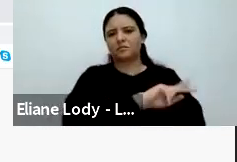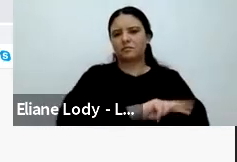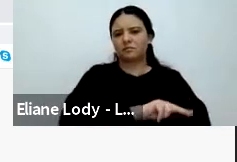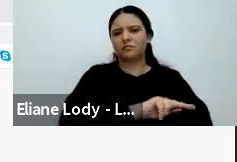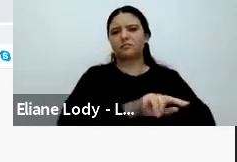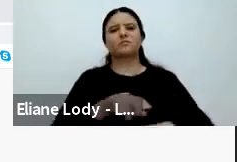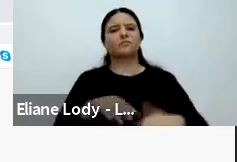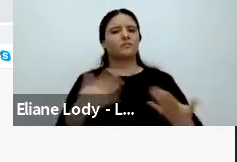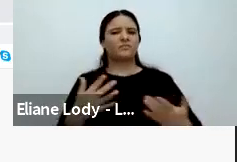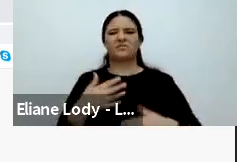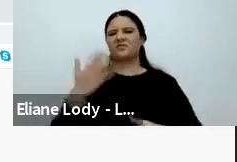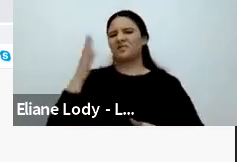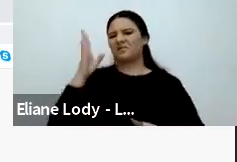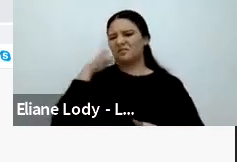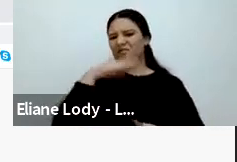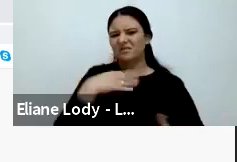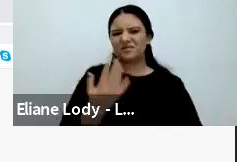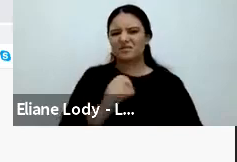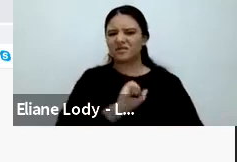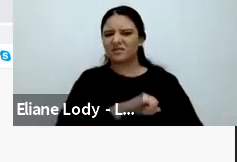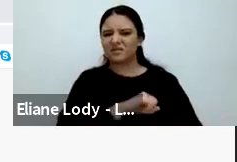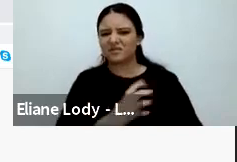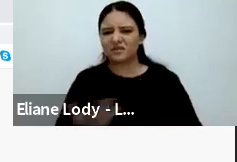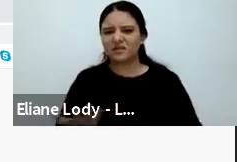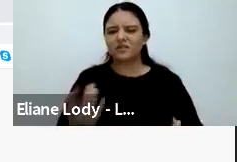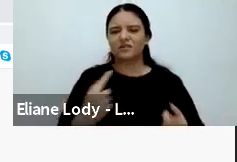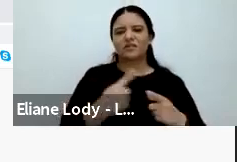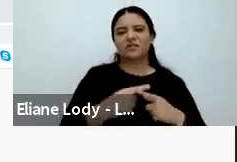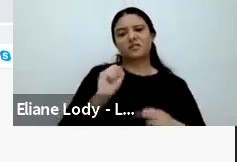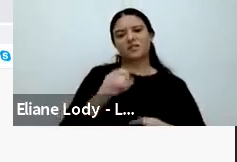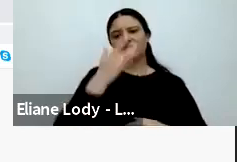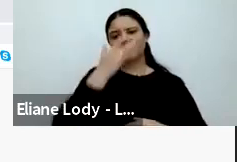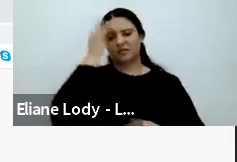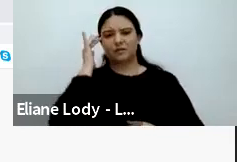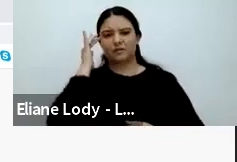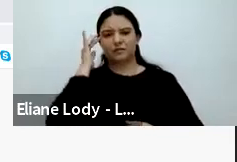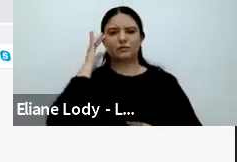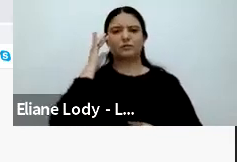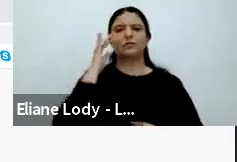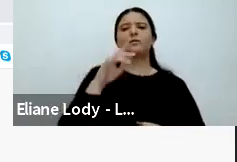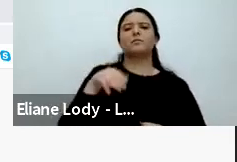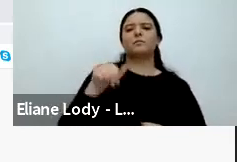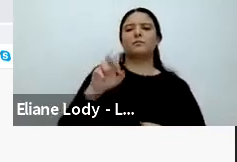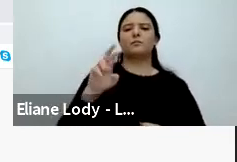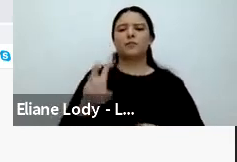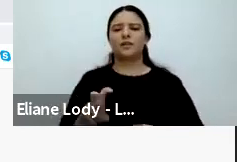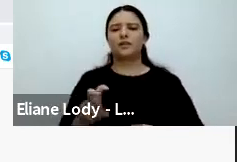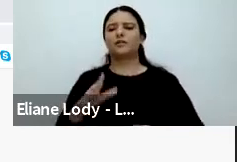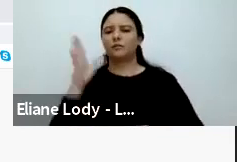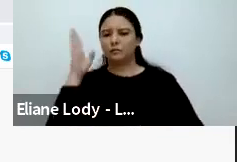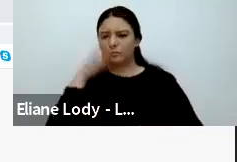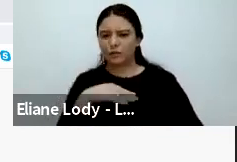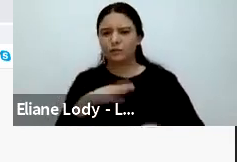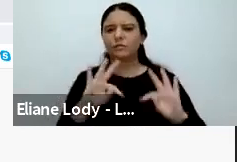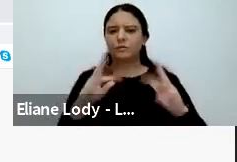Marxism is also evil of. according to this according to this person, and to this person. And that is the message that they get every night on